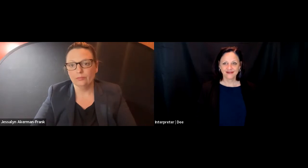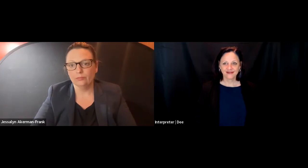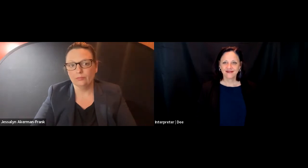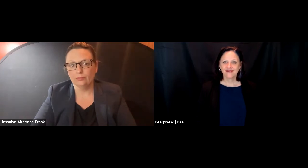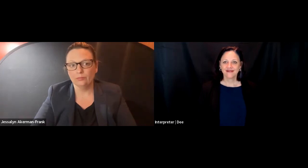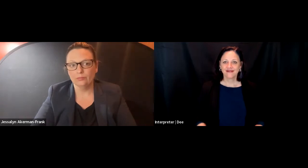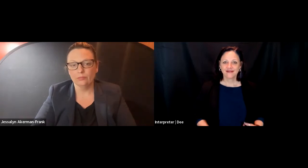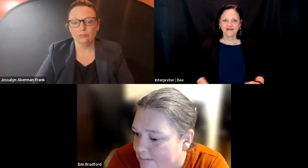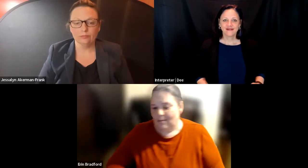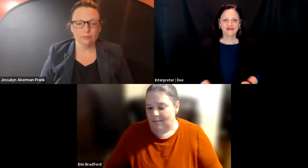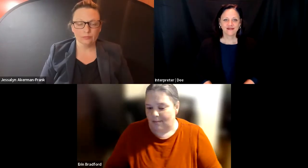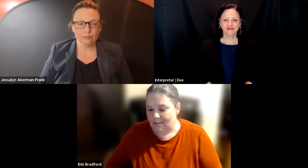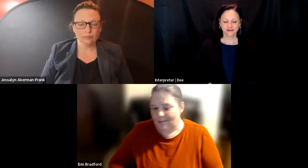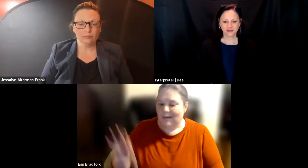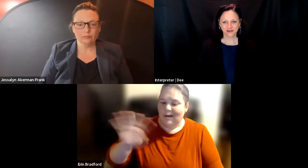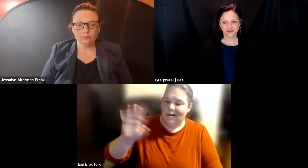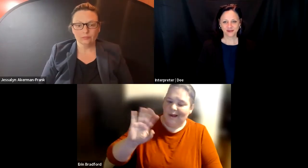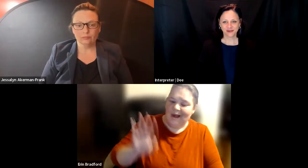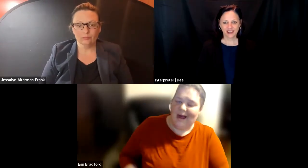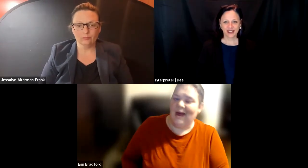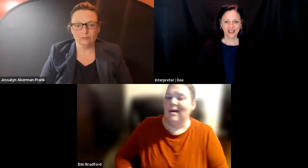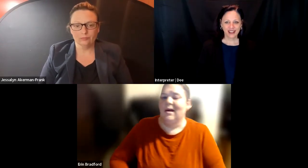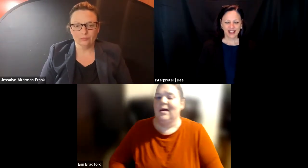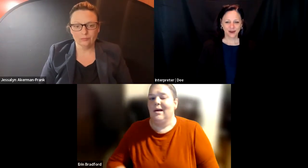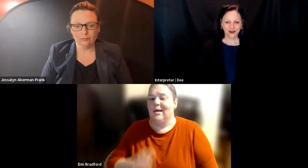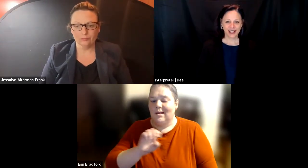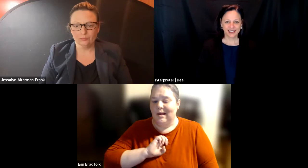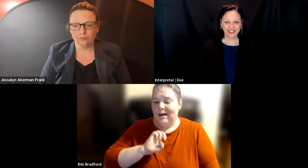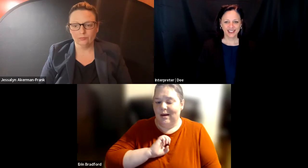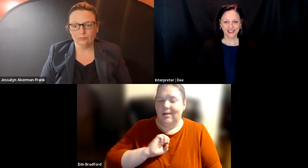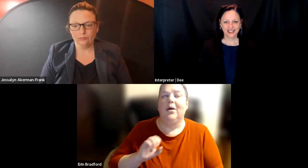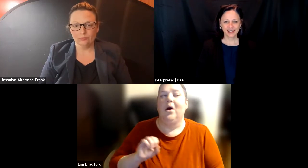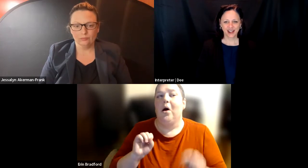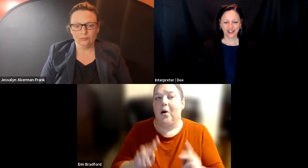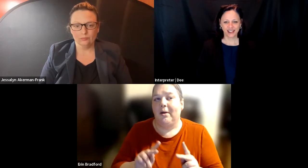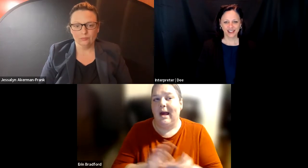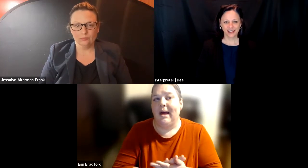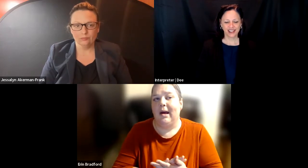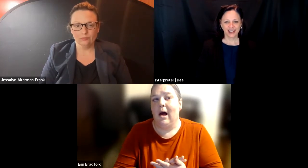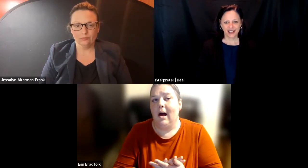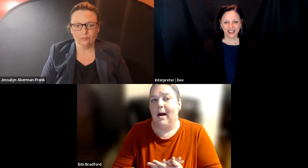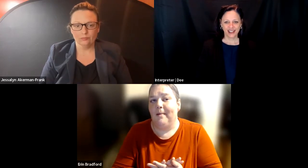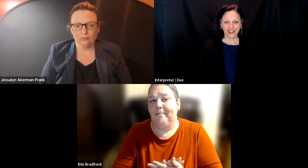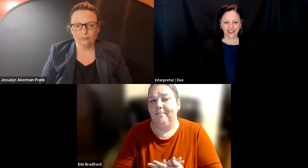And then I will spotlight Erin. Erin: Hello again.